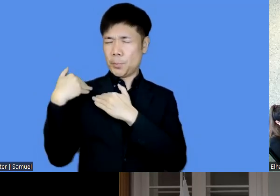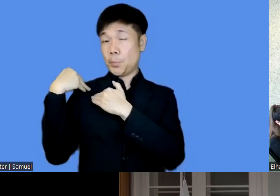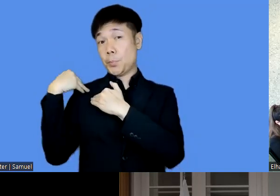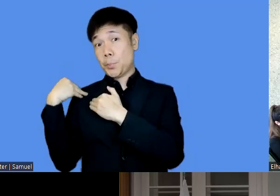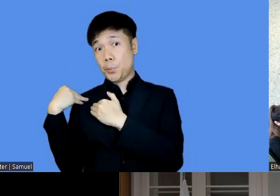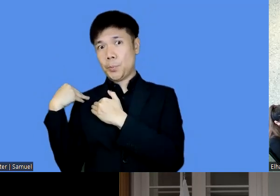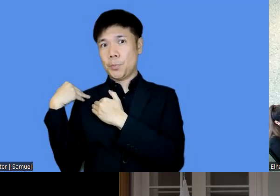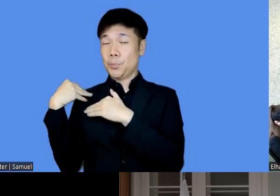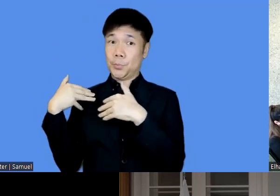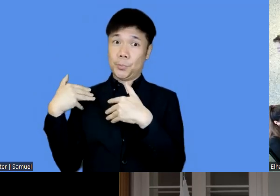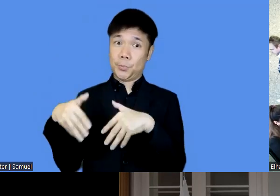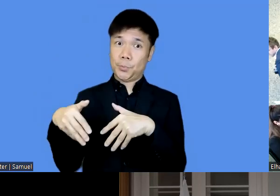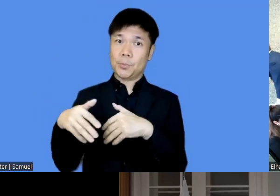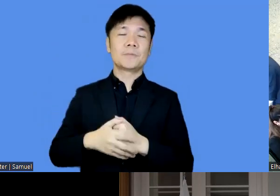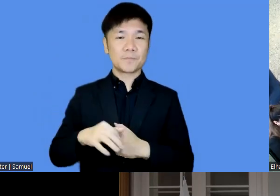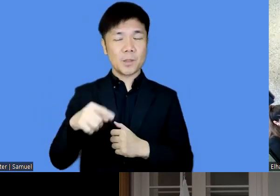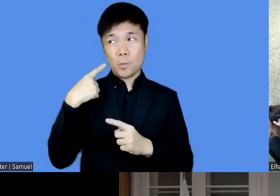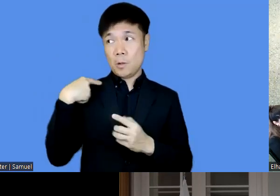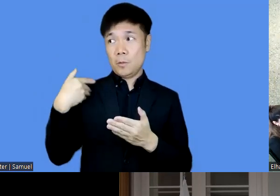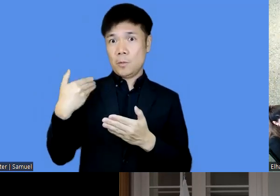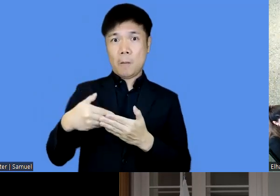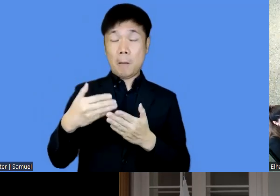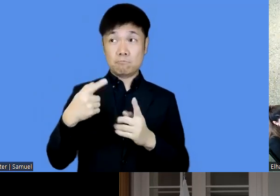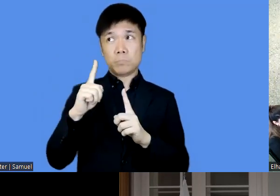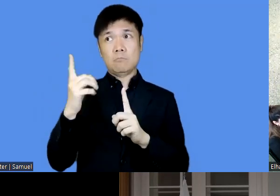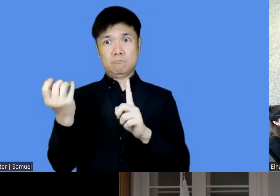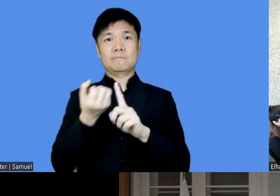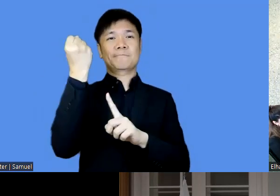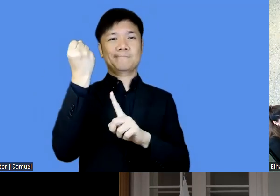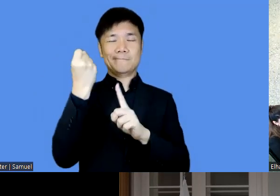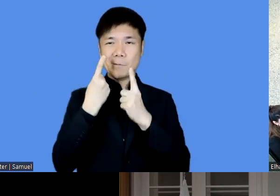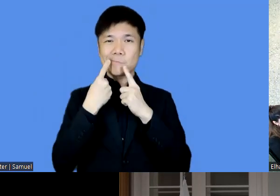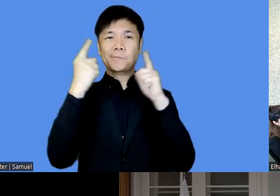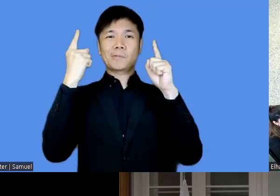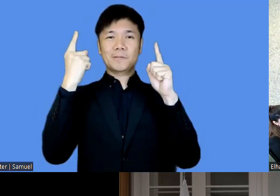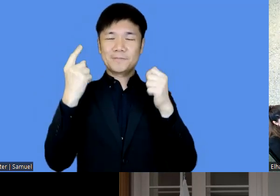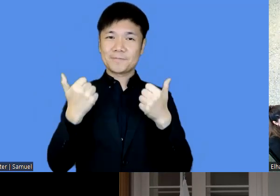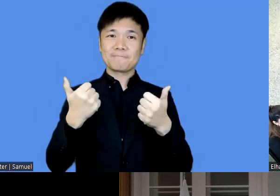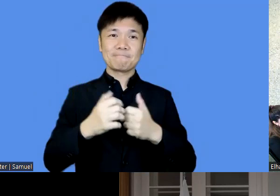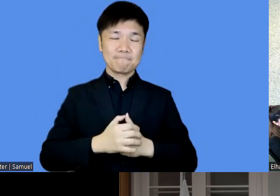I think that we were very ambitious and we accomplished it, but I think that there is